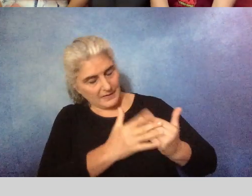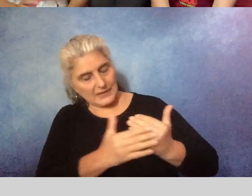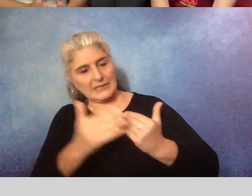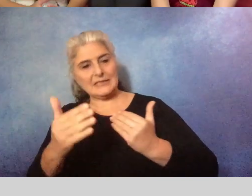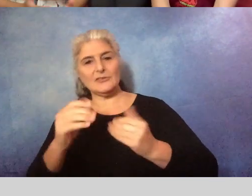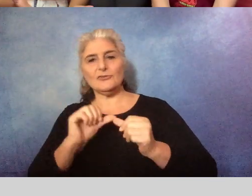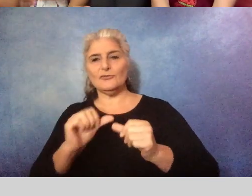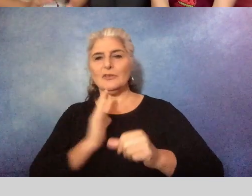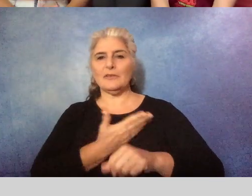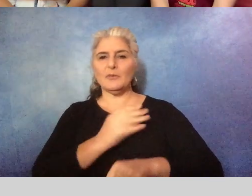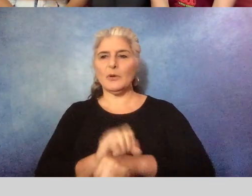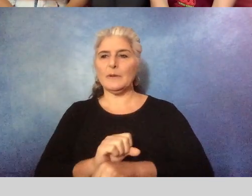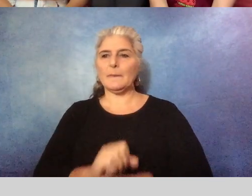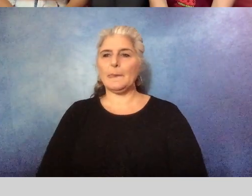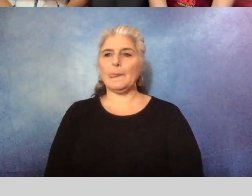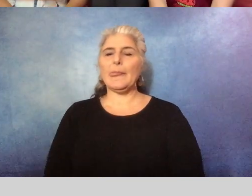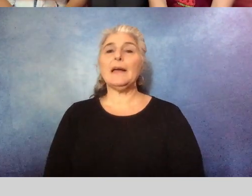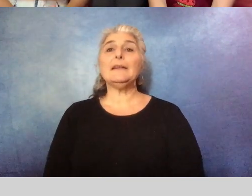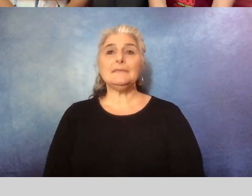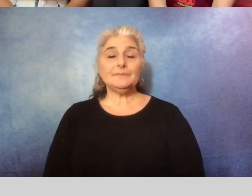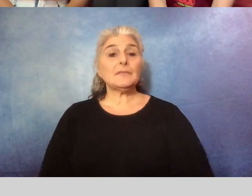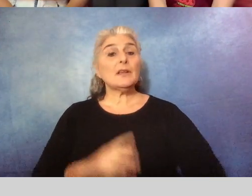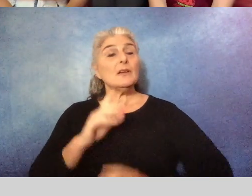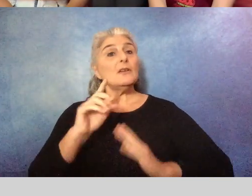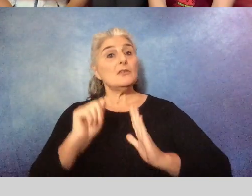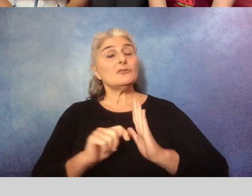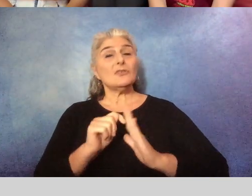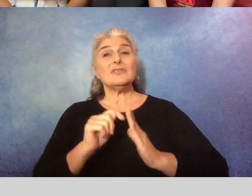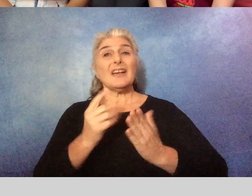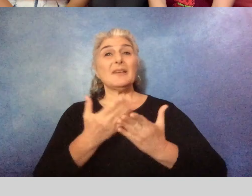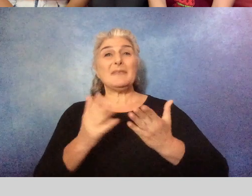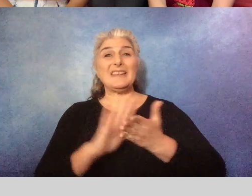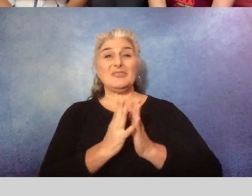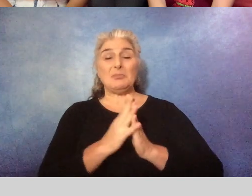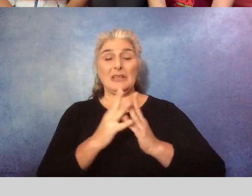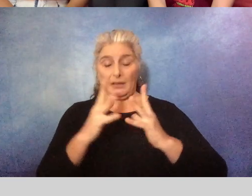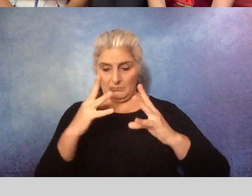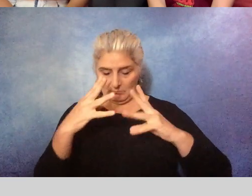[Mariella] So with time things got complicated